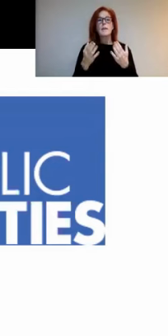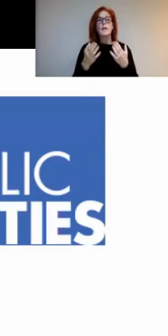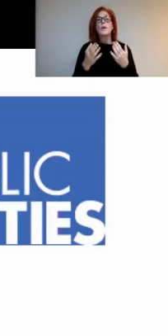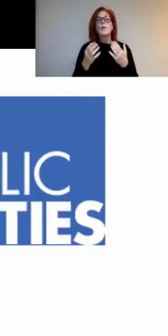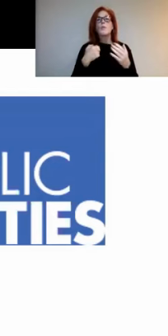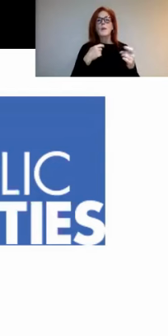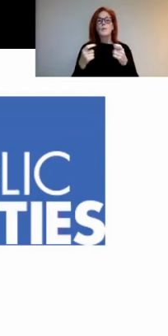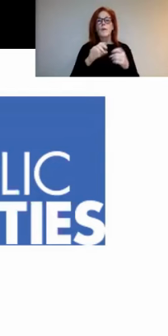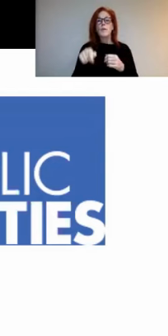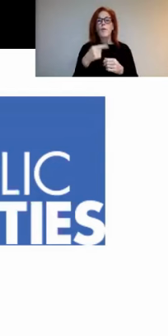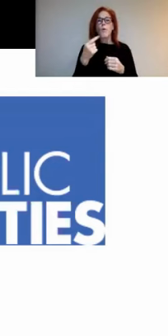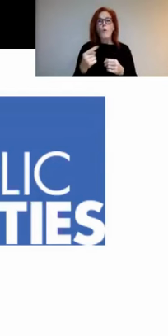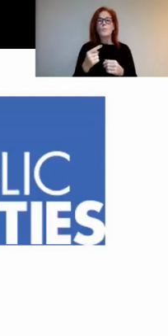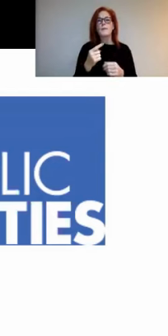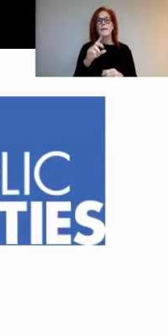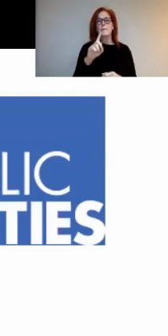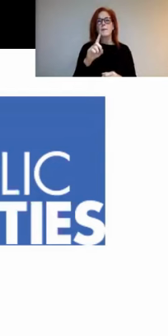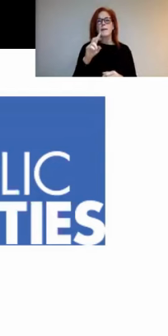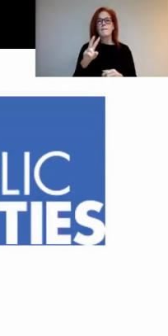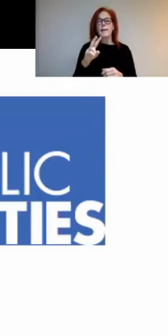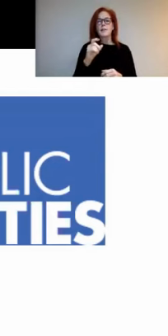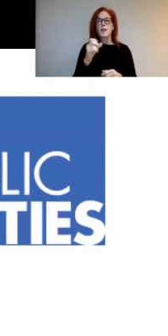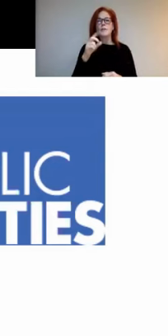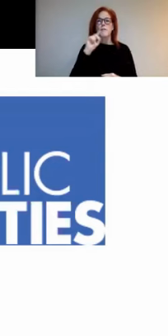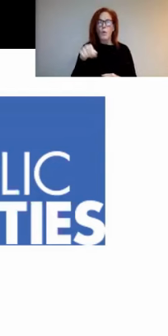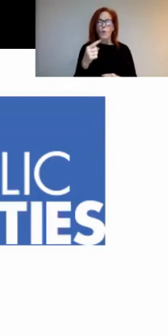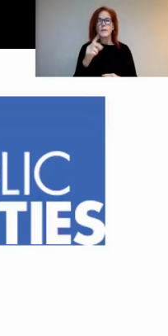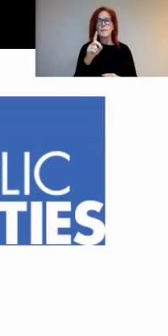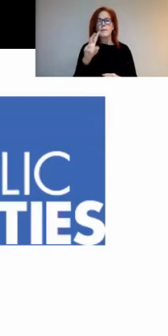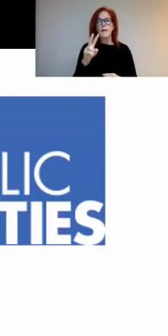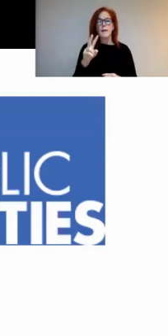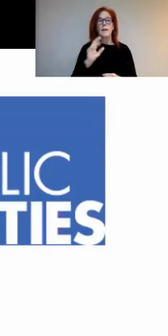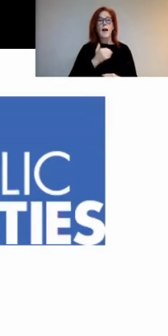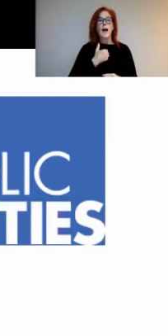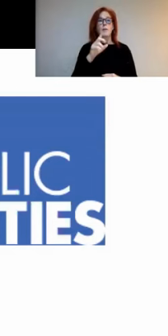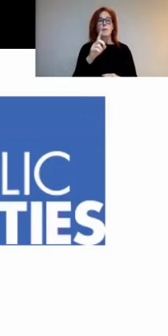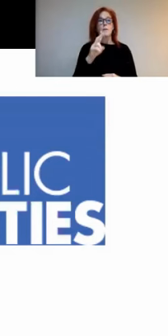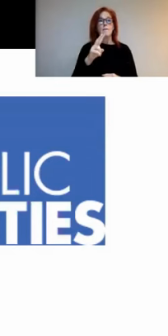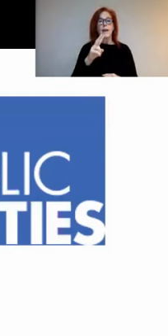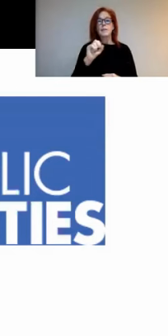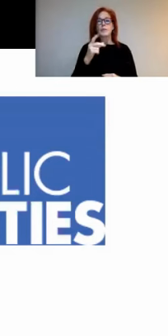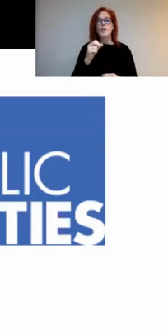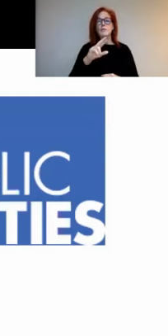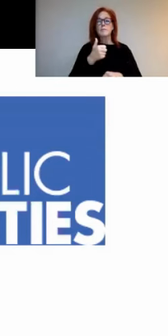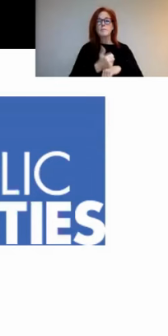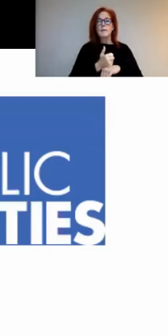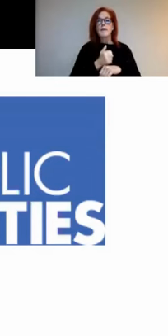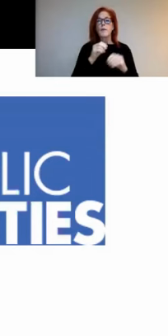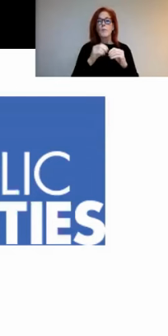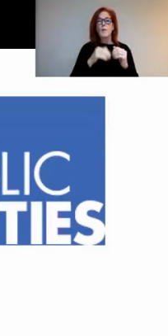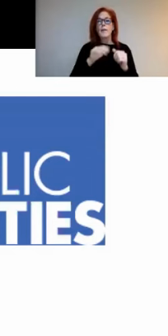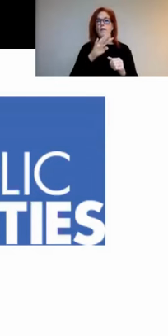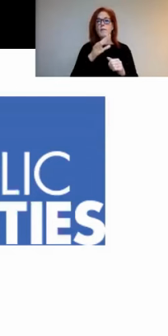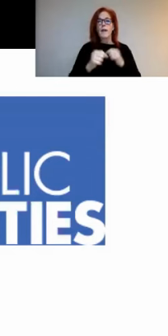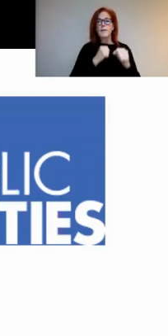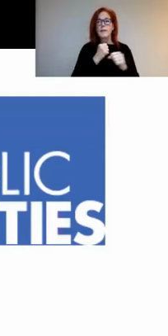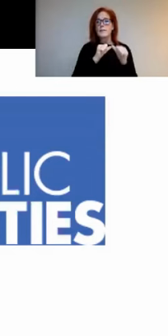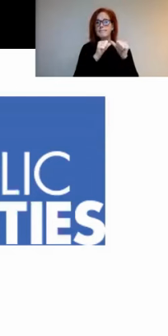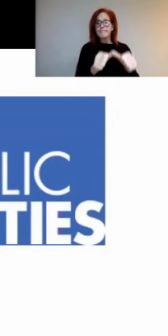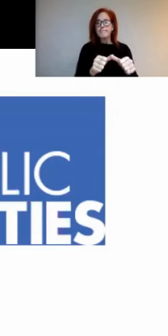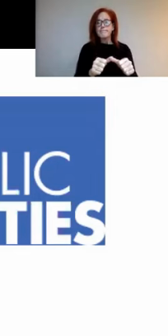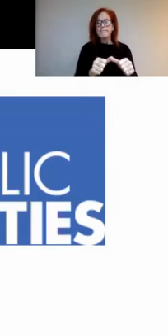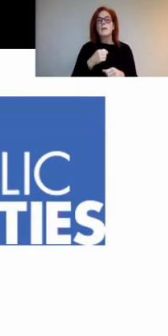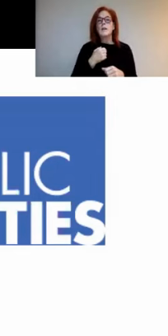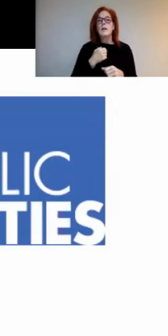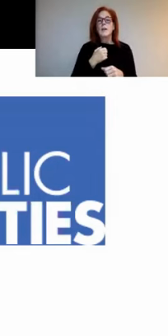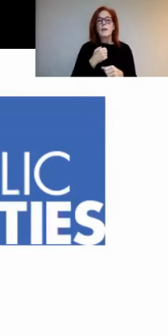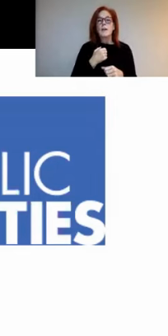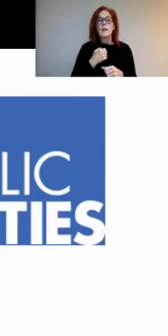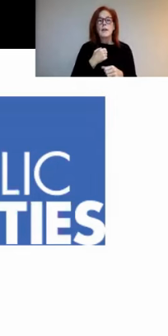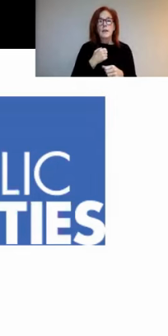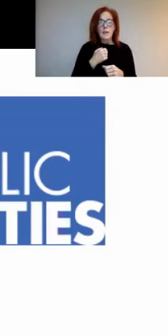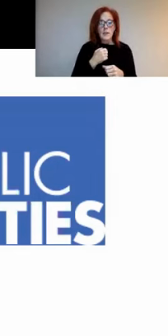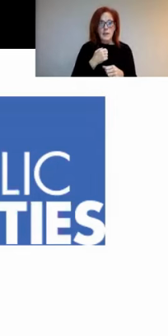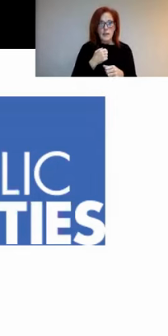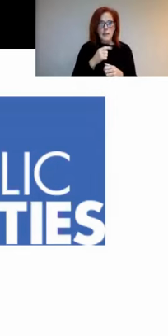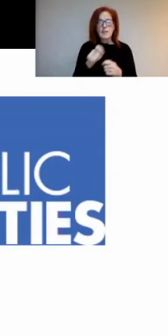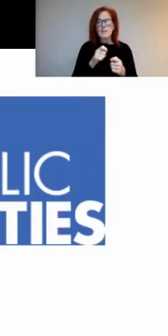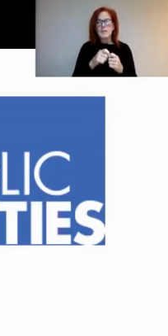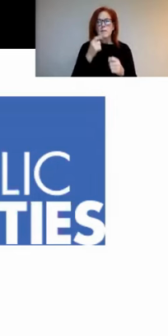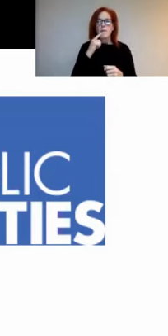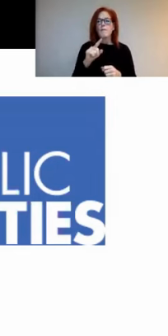Next slide, please. The Siena Francis House is receiving an allocation of approximately $167,000. The way that we have traditionally allocated our ESG shelter funds is by nights served, so since they are our largest shelter, they receive the largest chunk of funding.